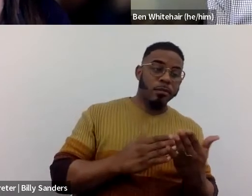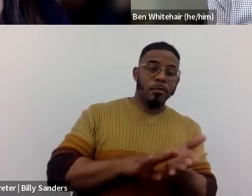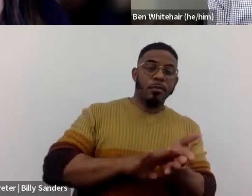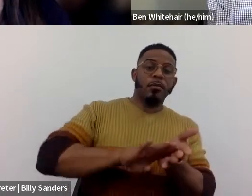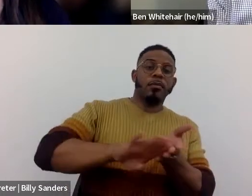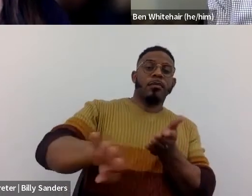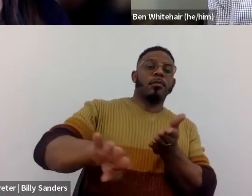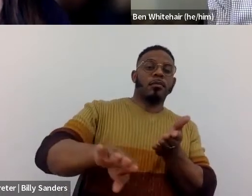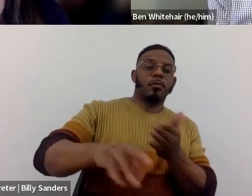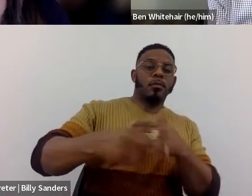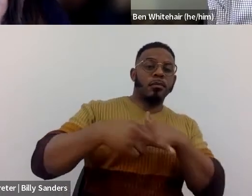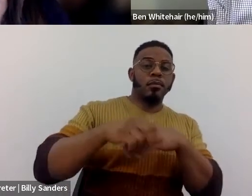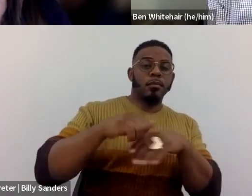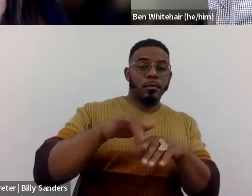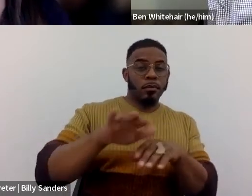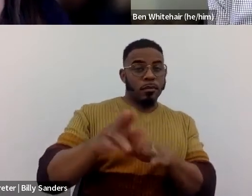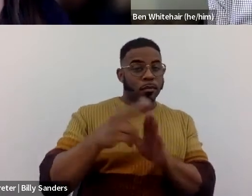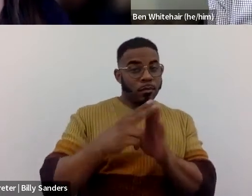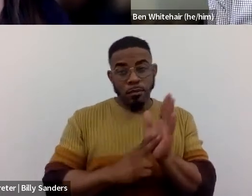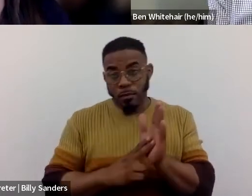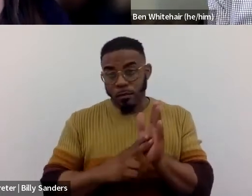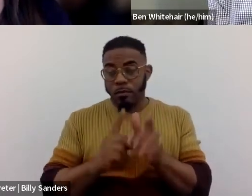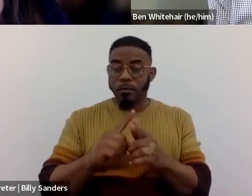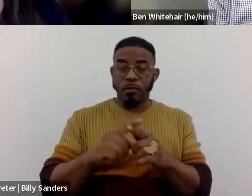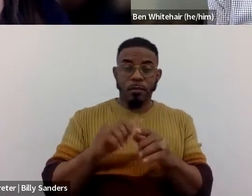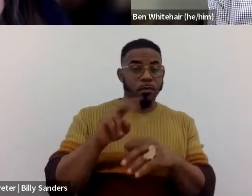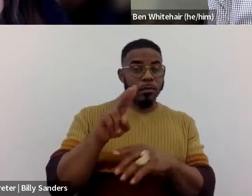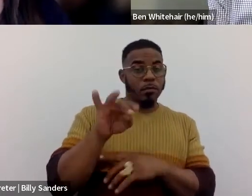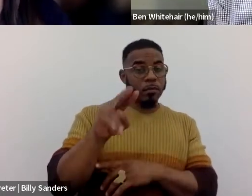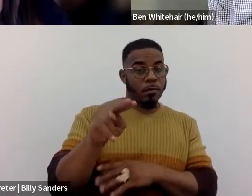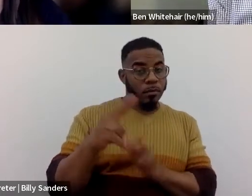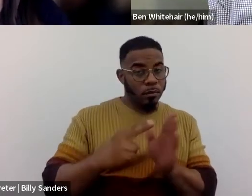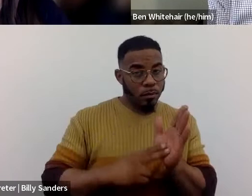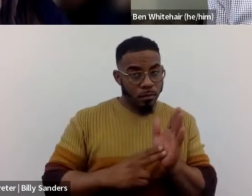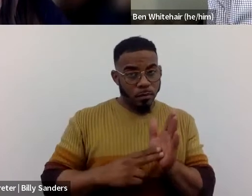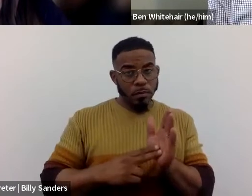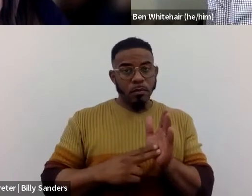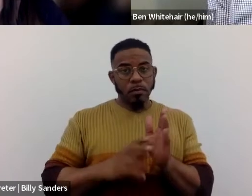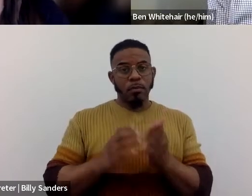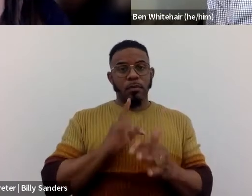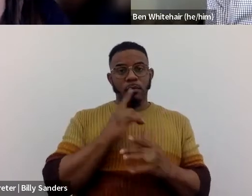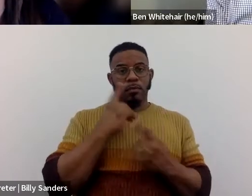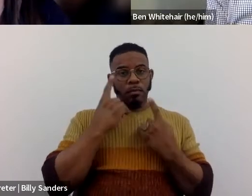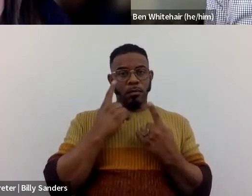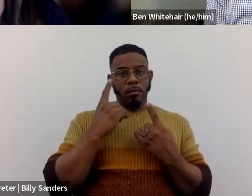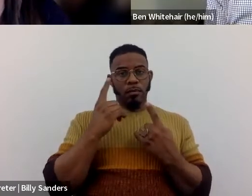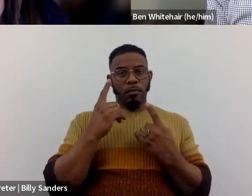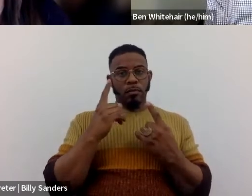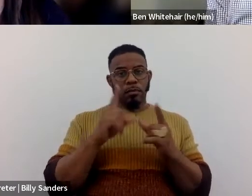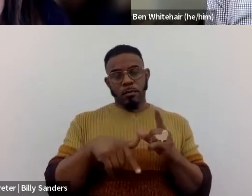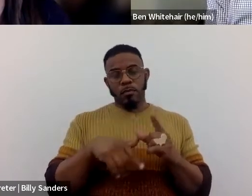that's referenced in your contract or in the union contract, which may be considered a termination payment.